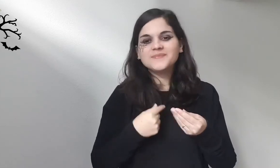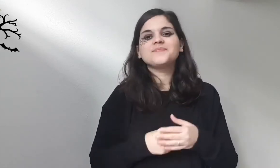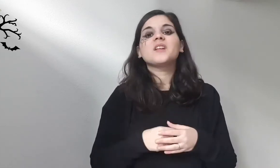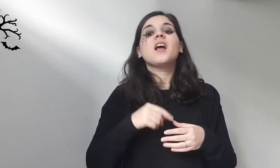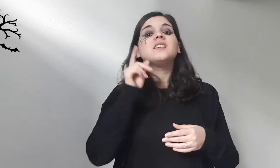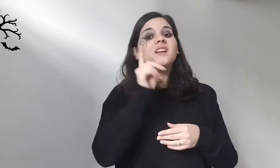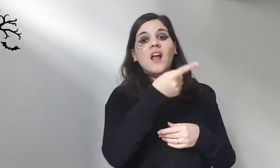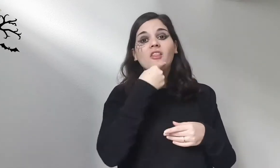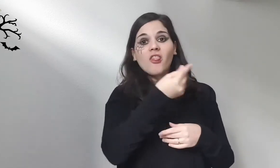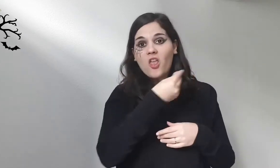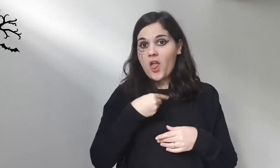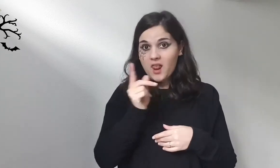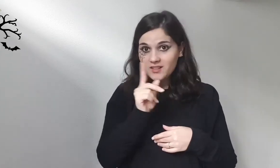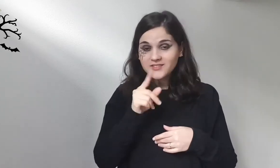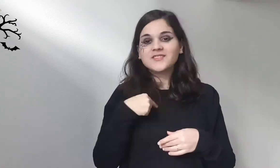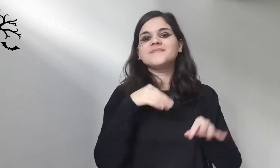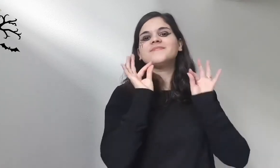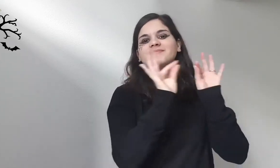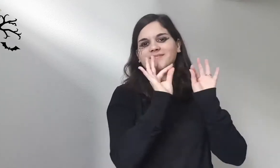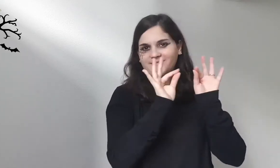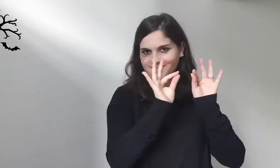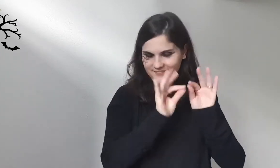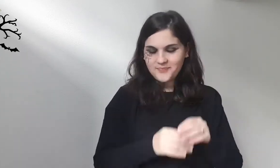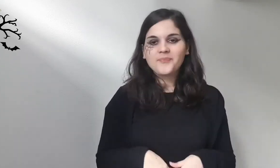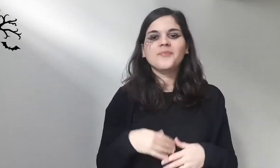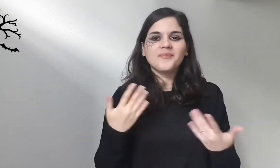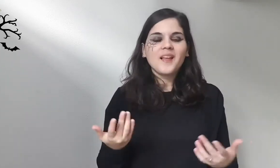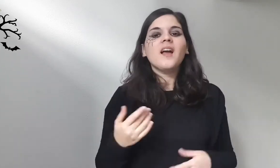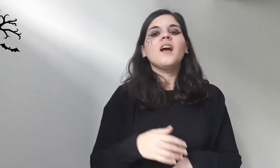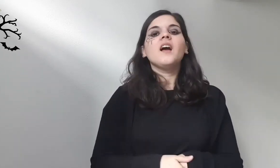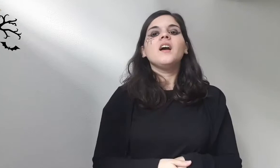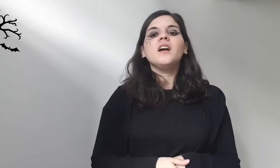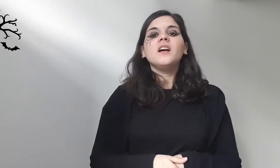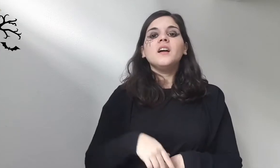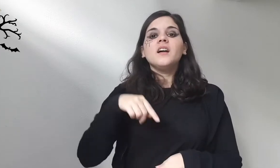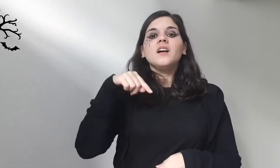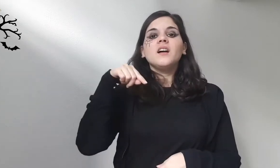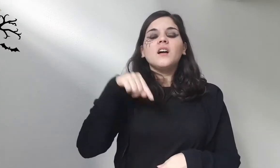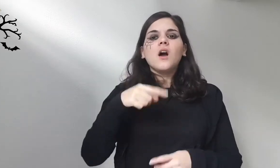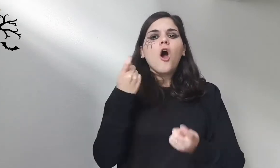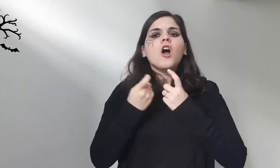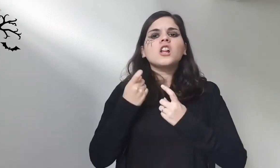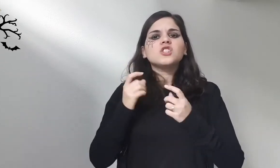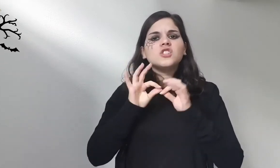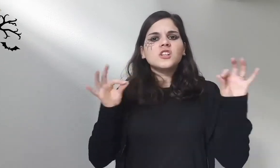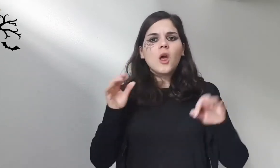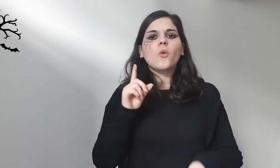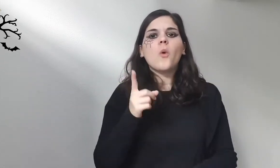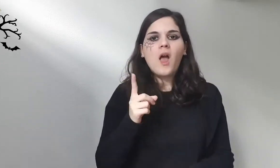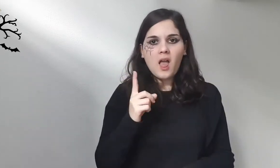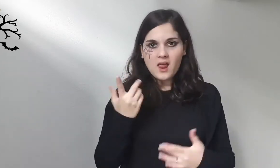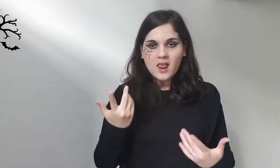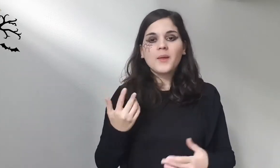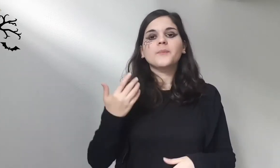if they are not given, a joke is made. What is the origin of this sentence?